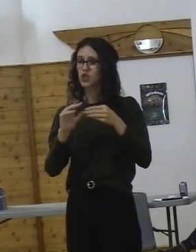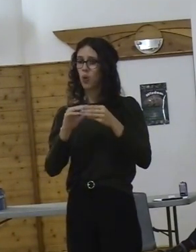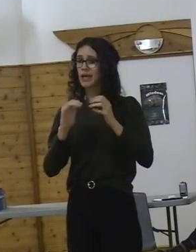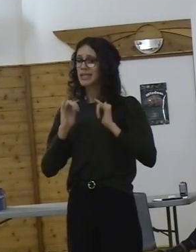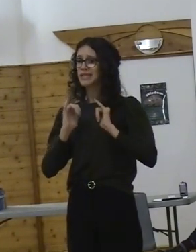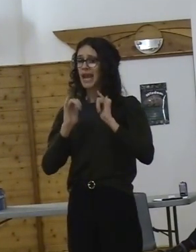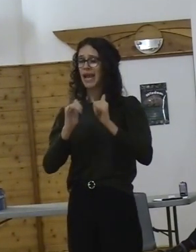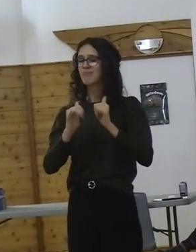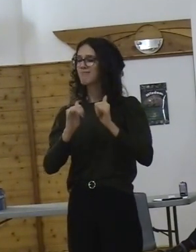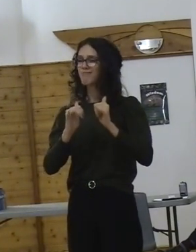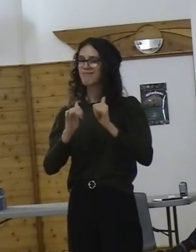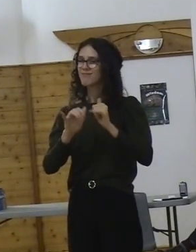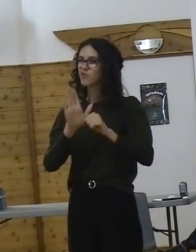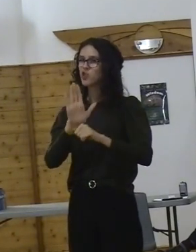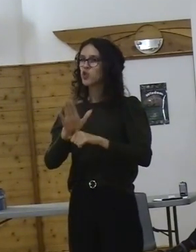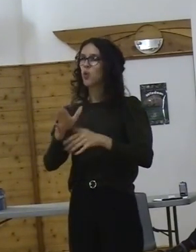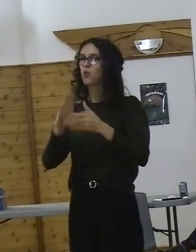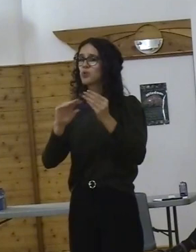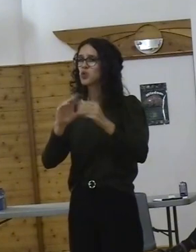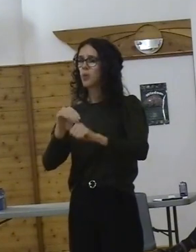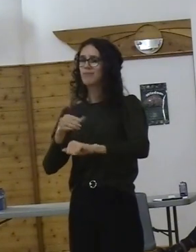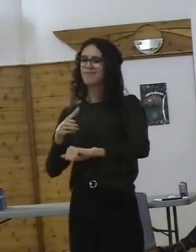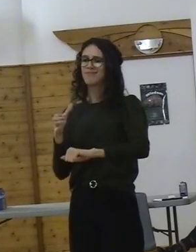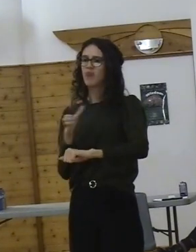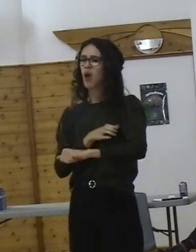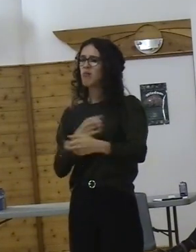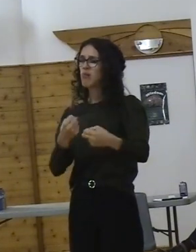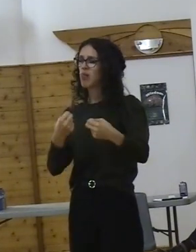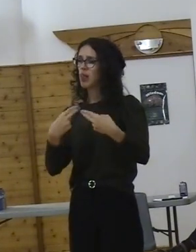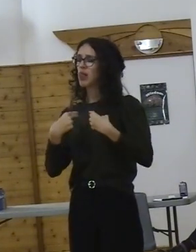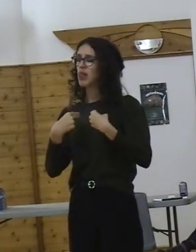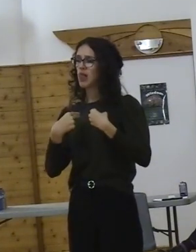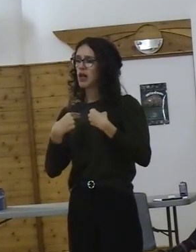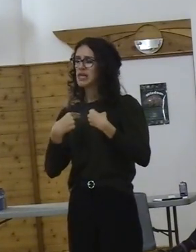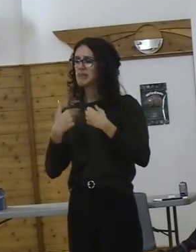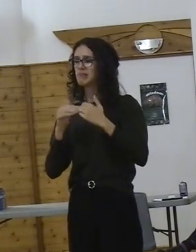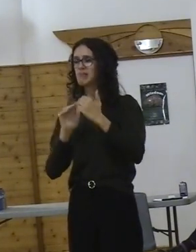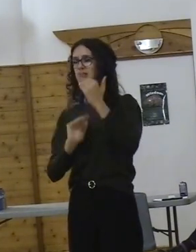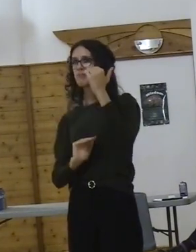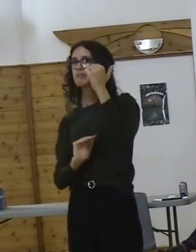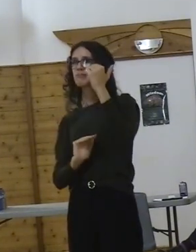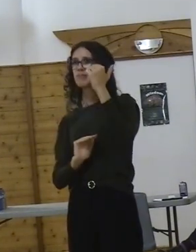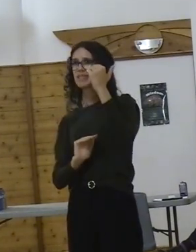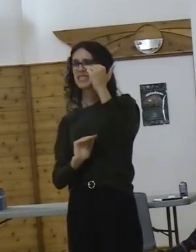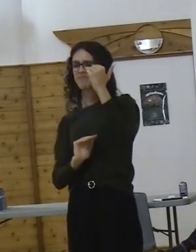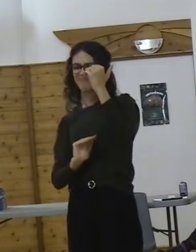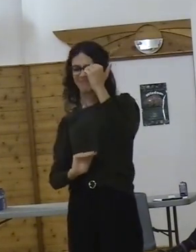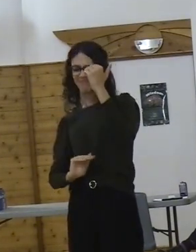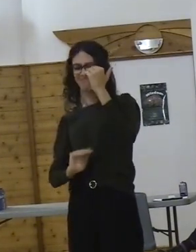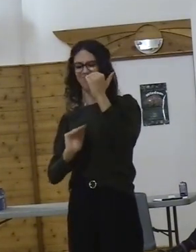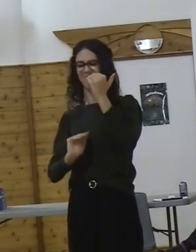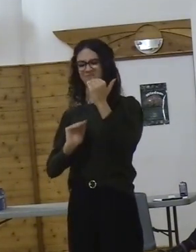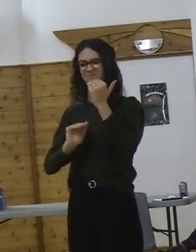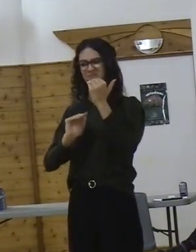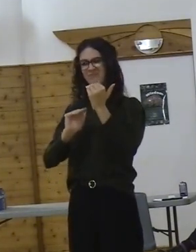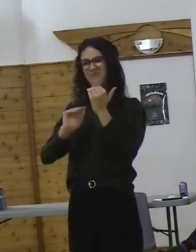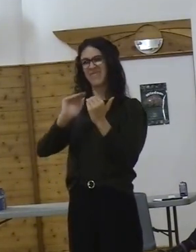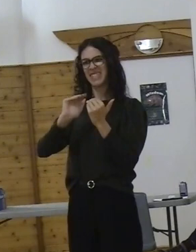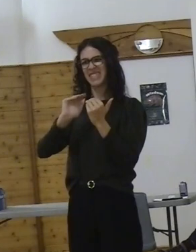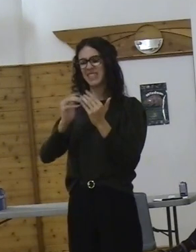I offer my hand and ask let me find my talk that poem